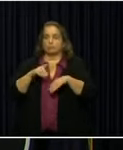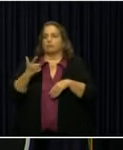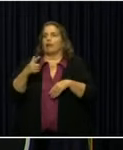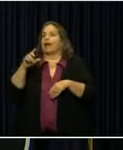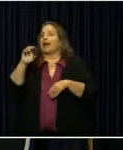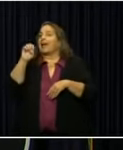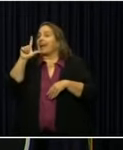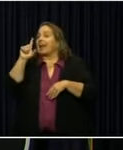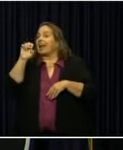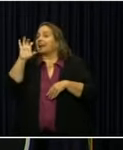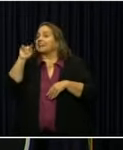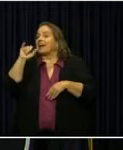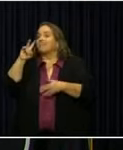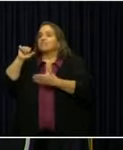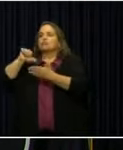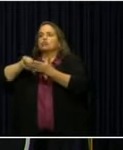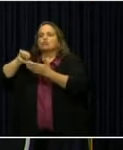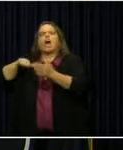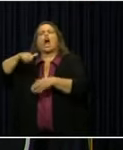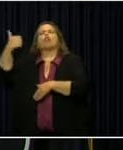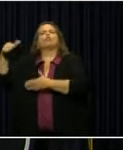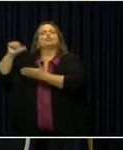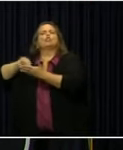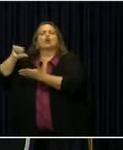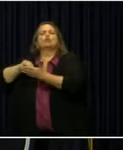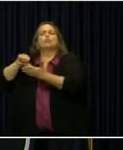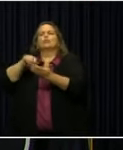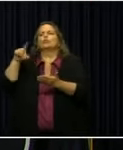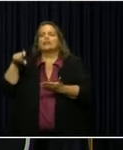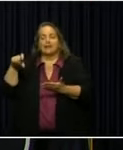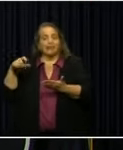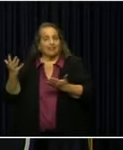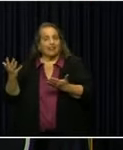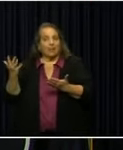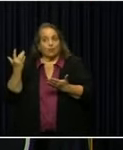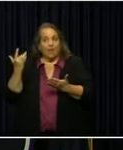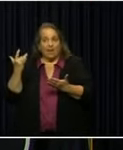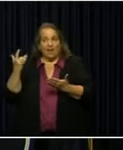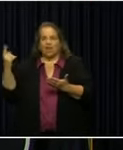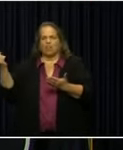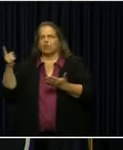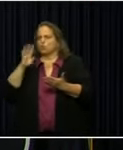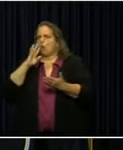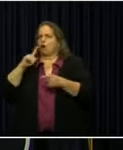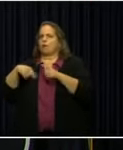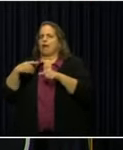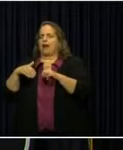SOMETIMES ARE INVOLVED ON THESE CALLS P. WE ARE LEARNING HOW IN